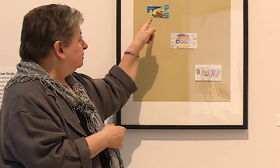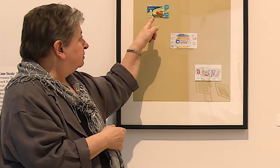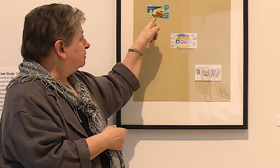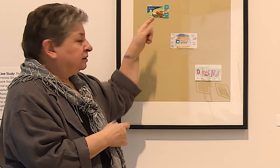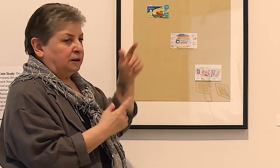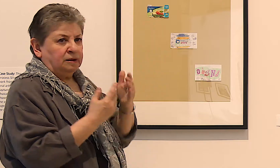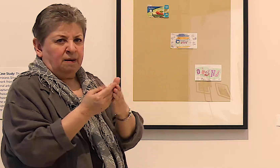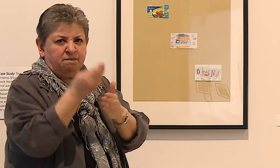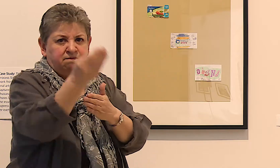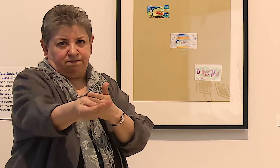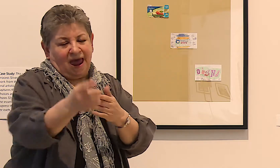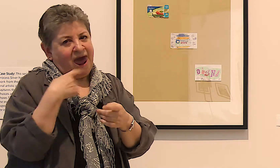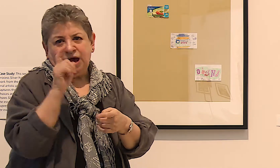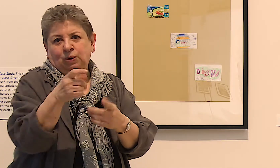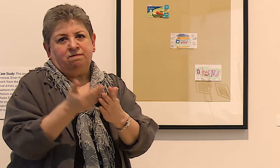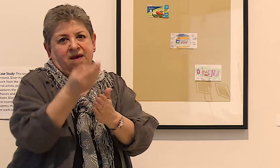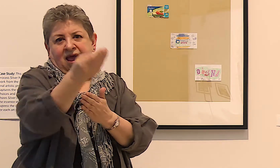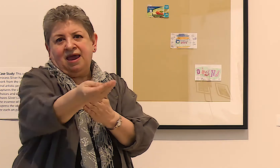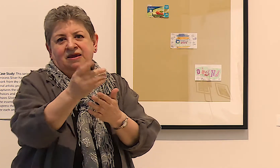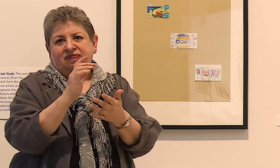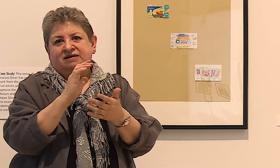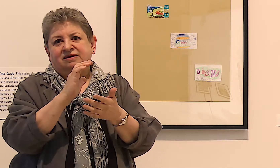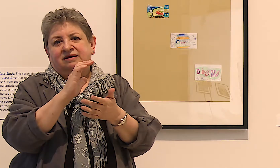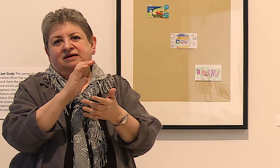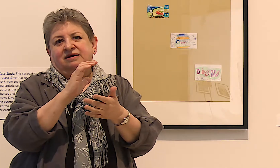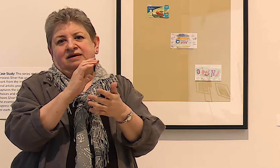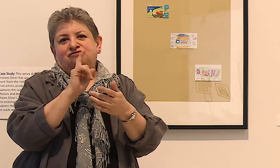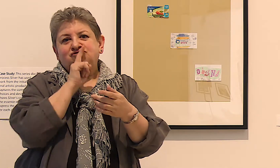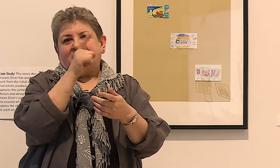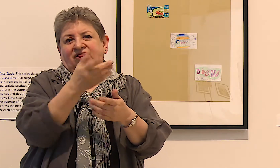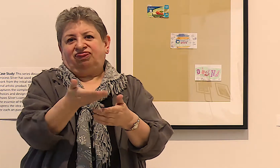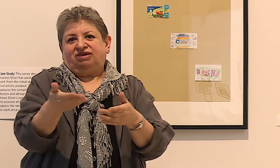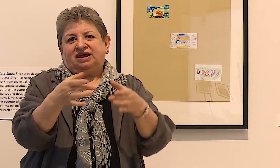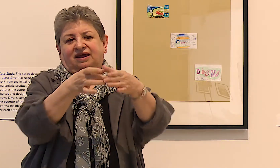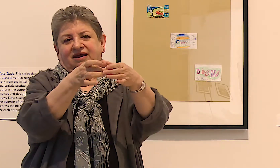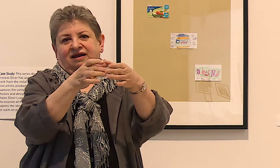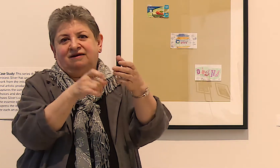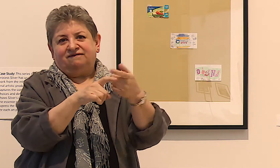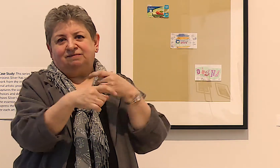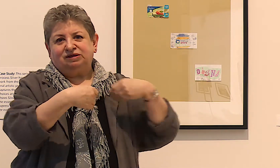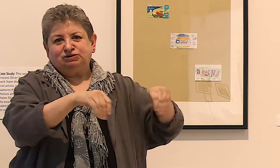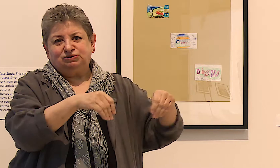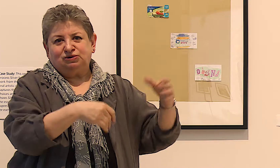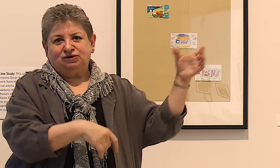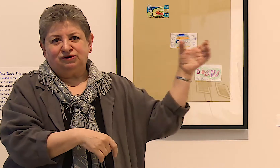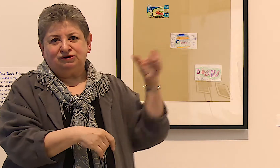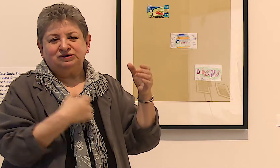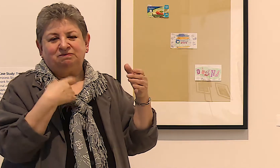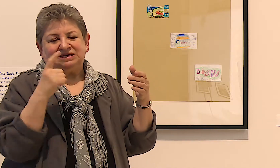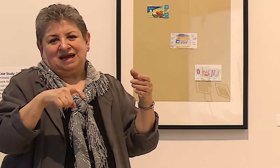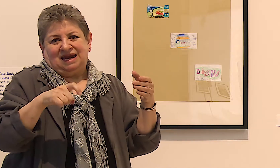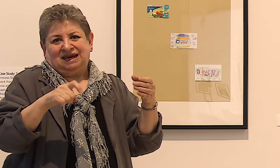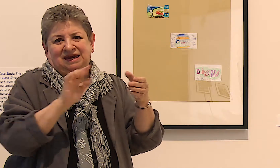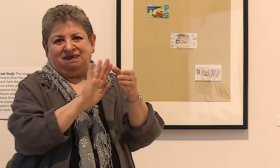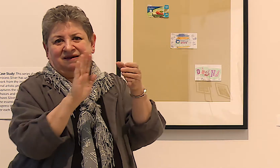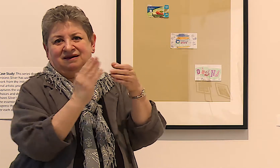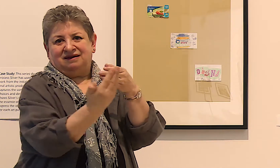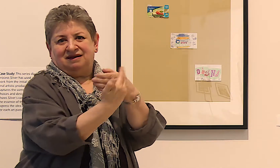Just to give you an idea about the process and what it looked like, I had to buy the actual Gerber baby food